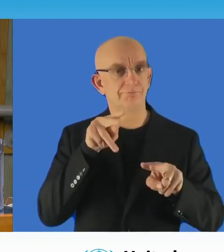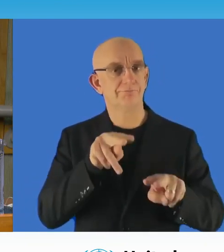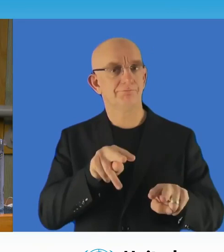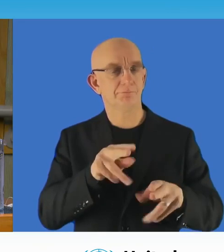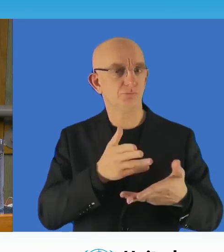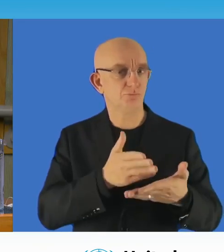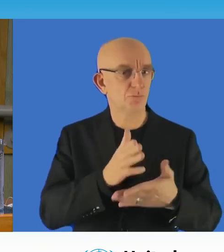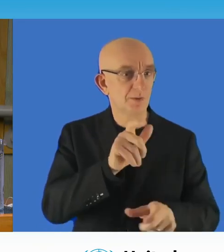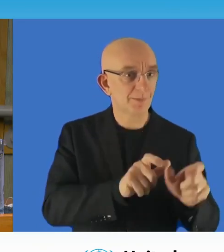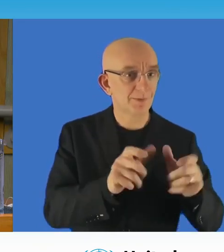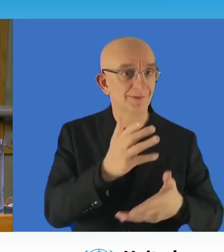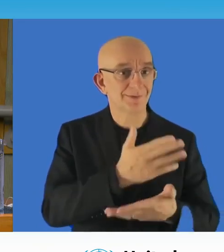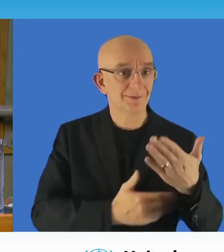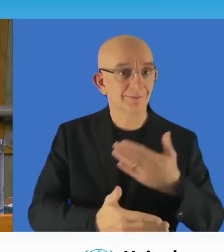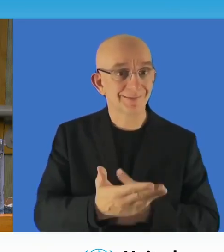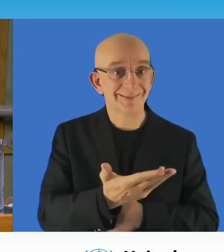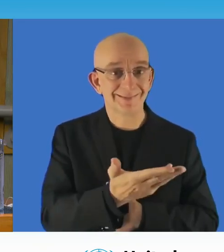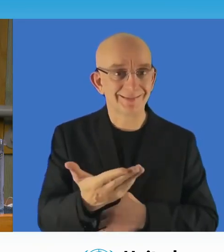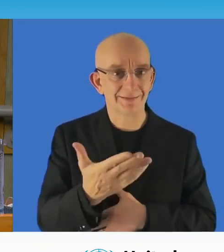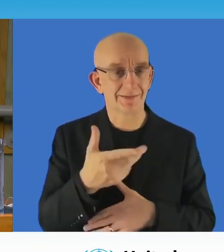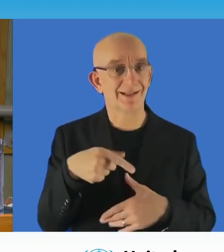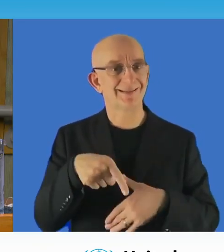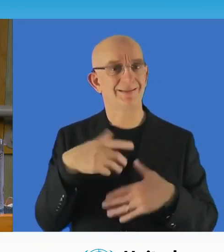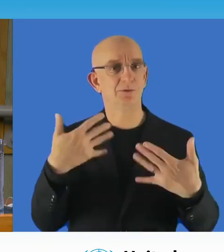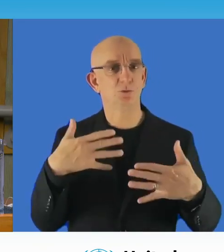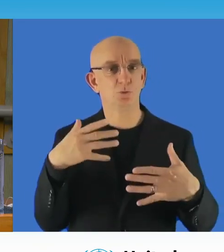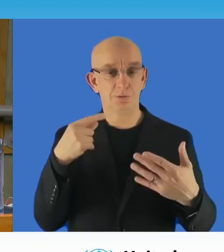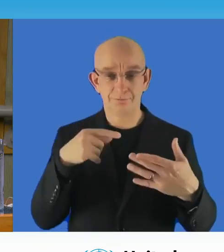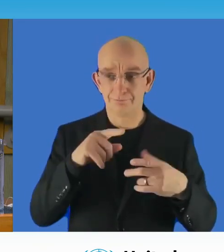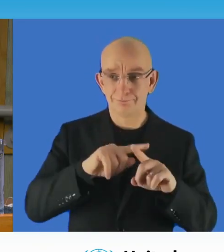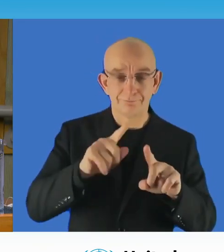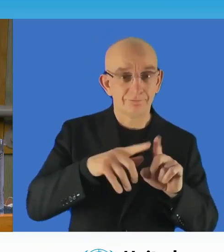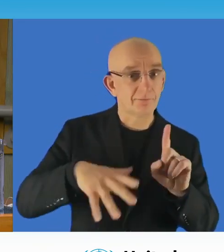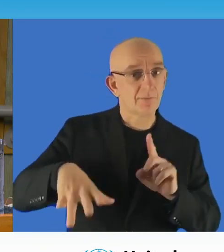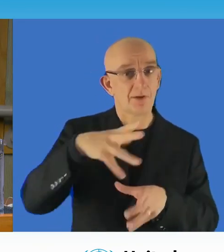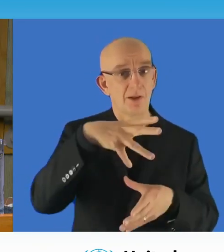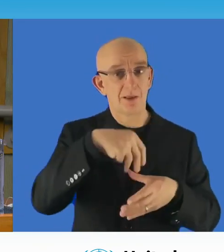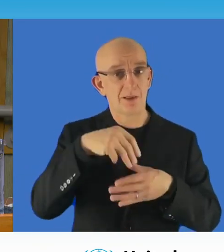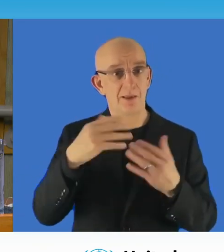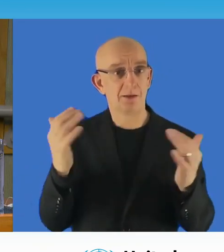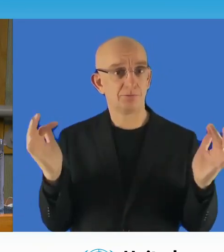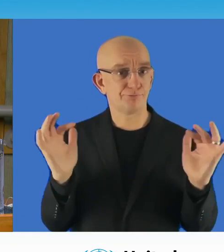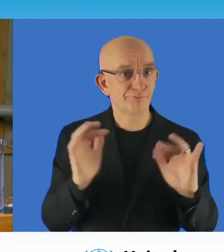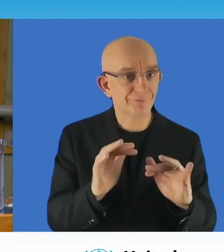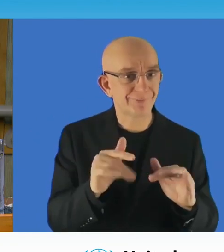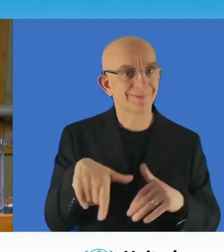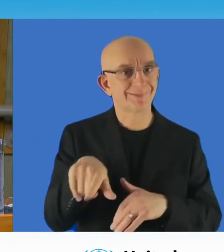indicator of the global interest generated there is no doubt that it is a work in progress but I